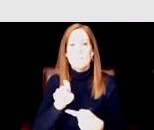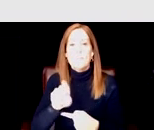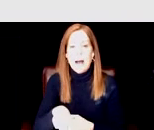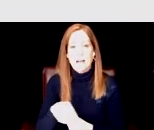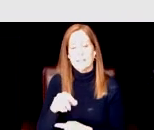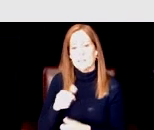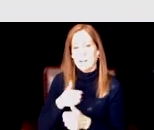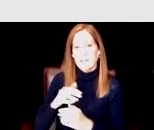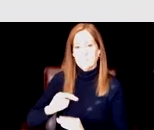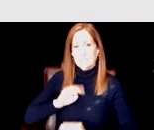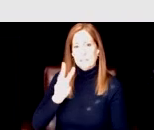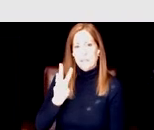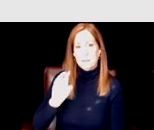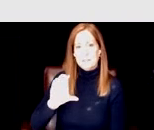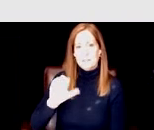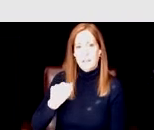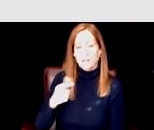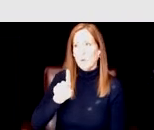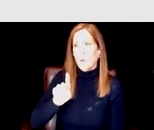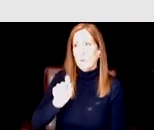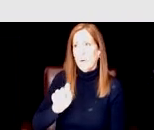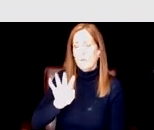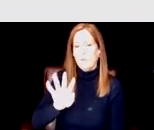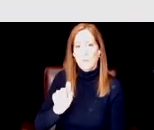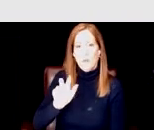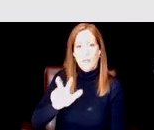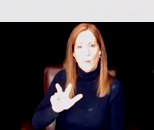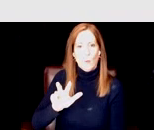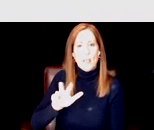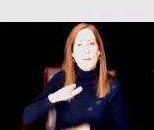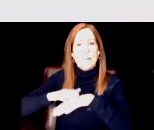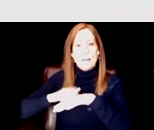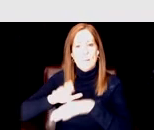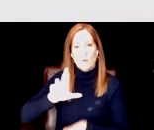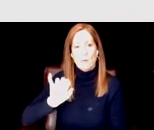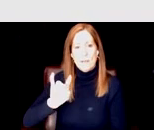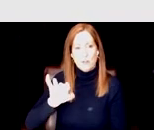the WCAG 1.4.3 minimum ratio standard.